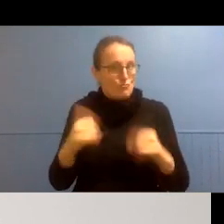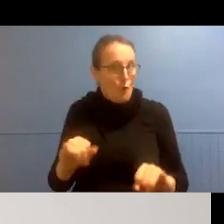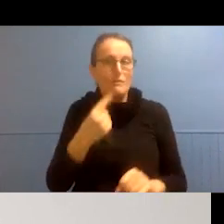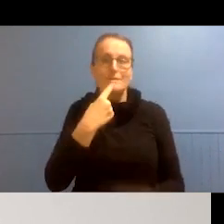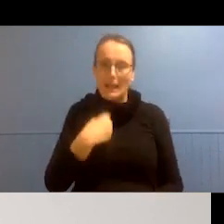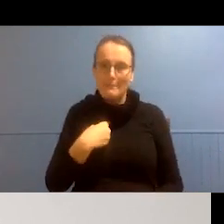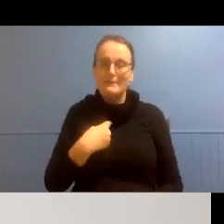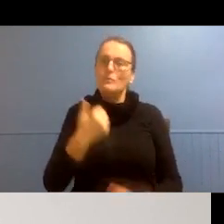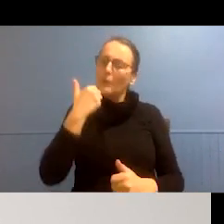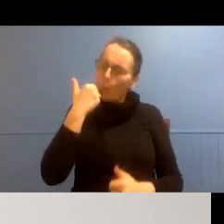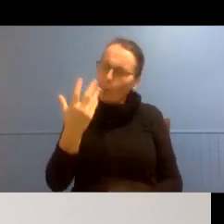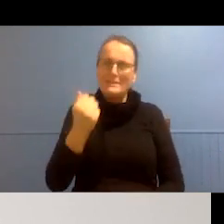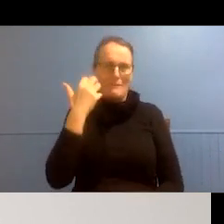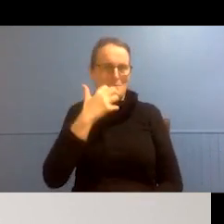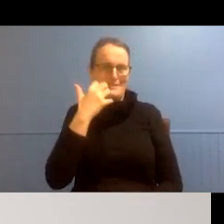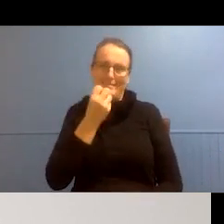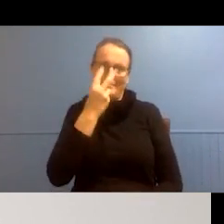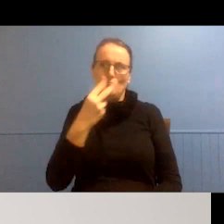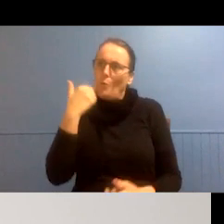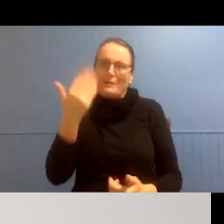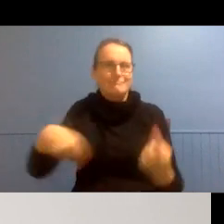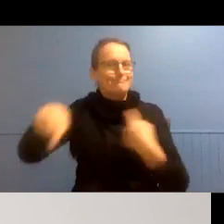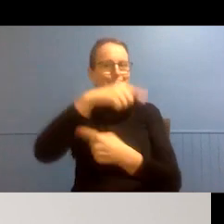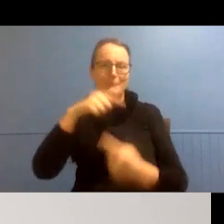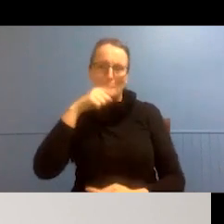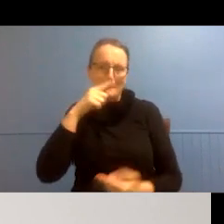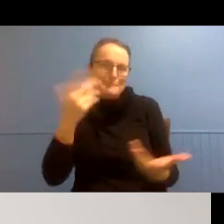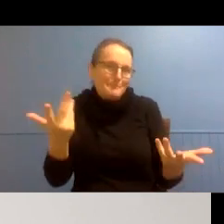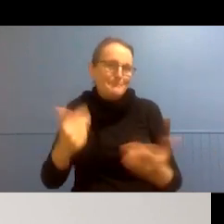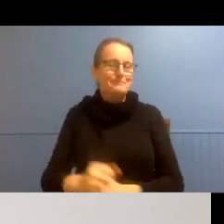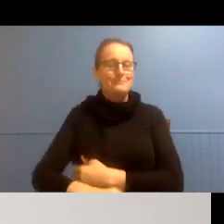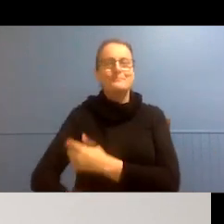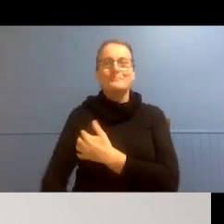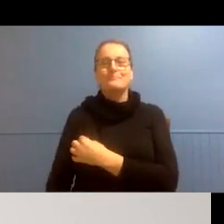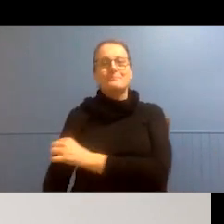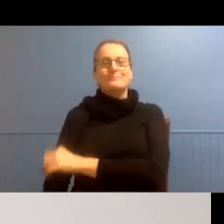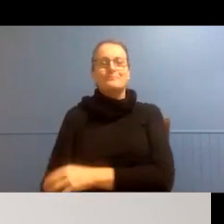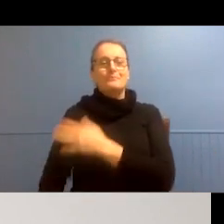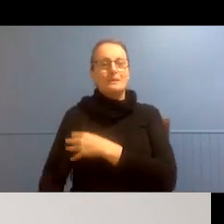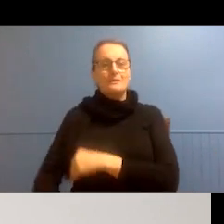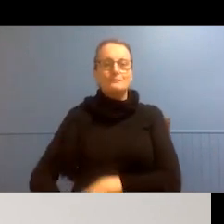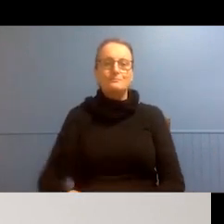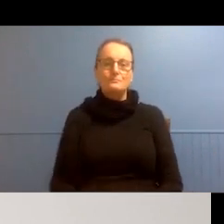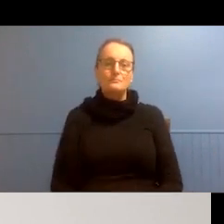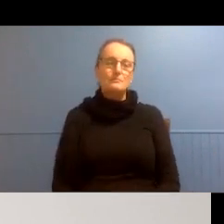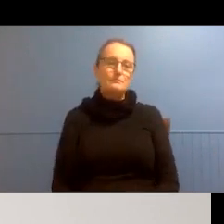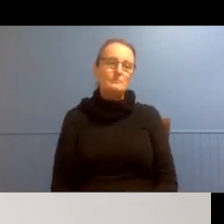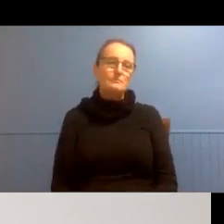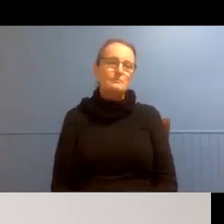There's always mistakes that we make.